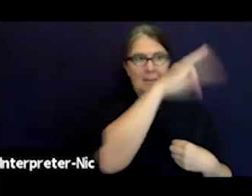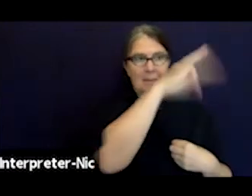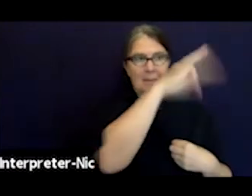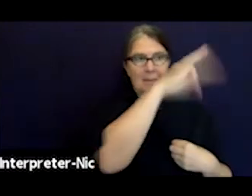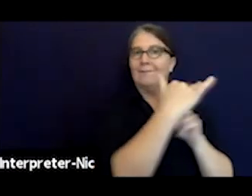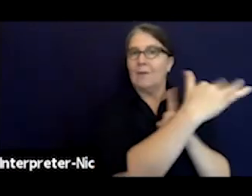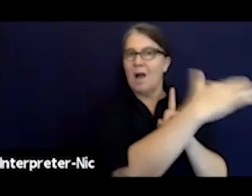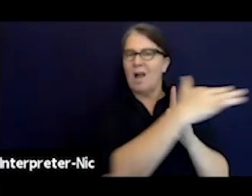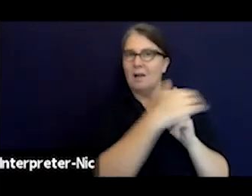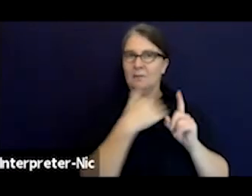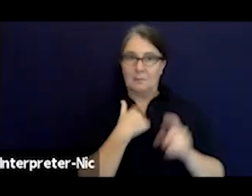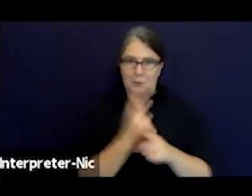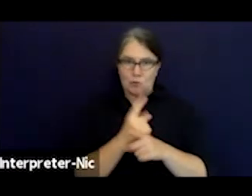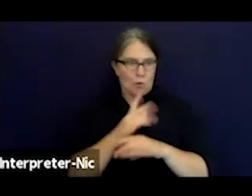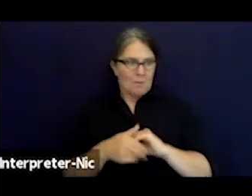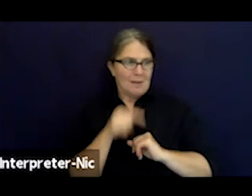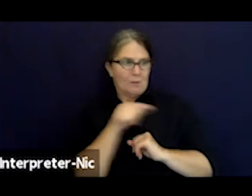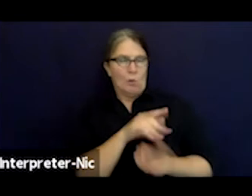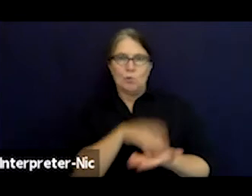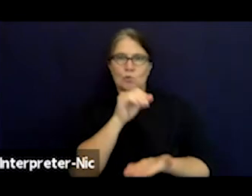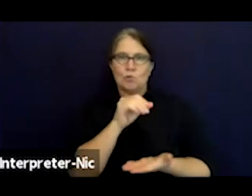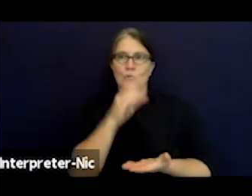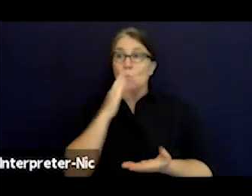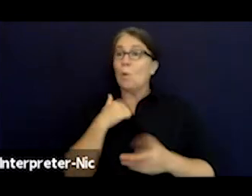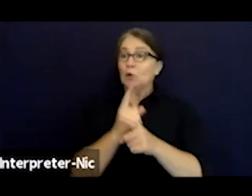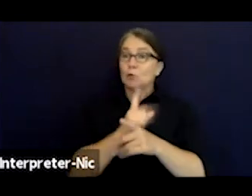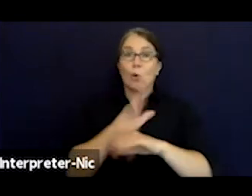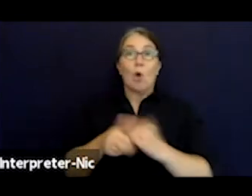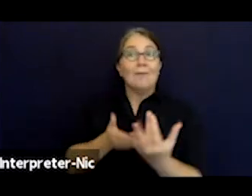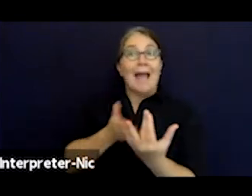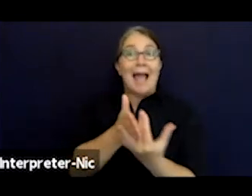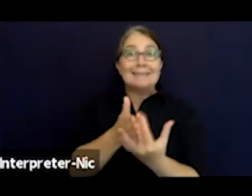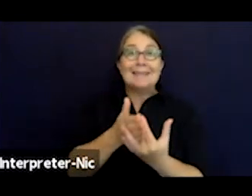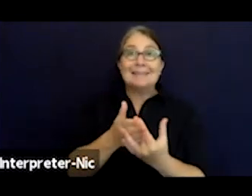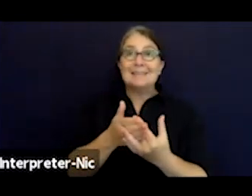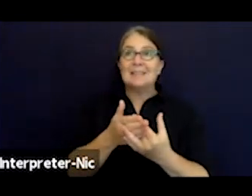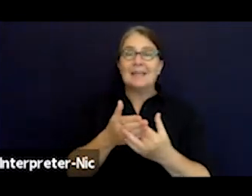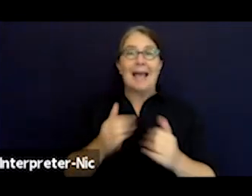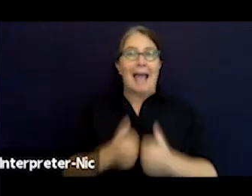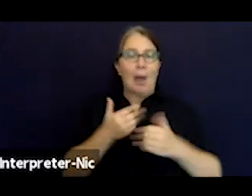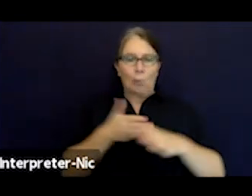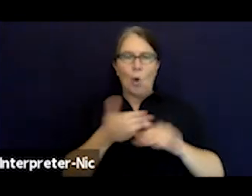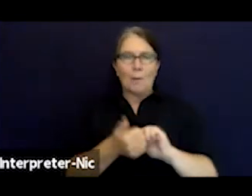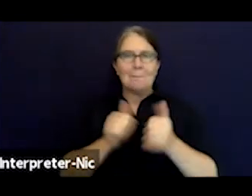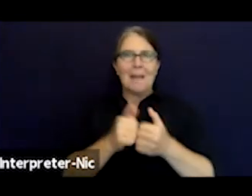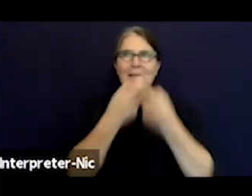others whom we work with, they don't perceive us as advocating for a narrow slice of our students,